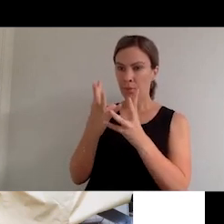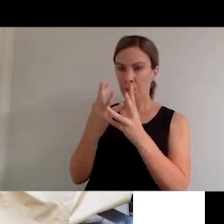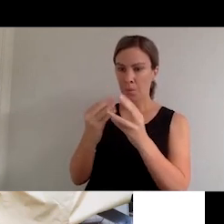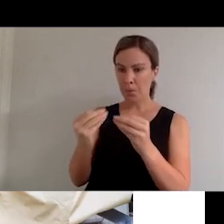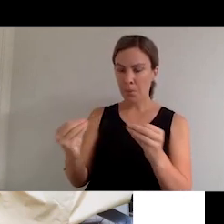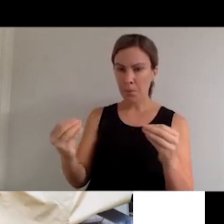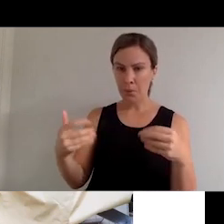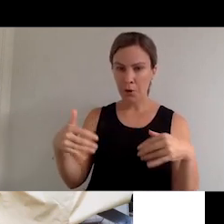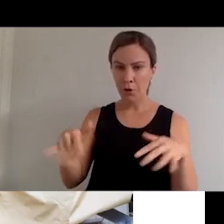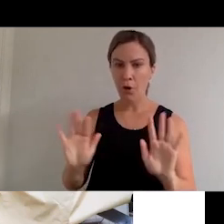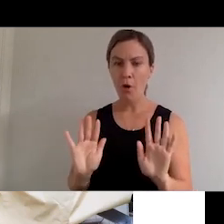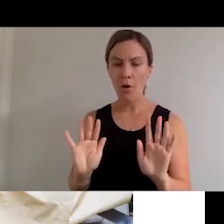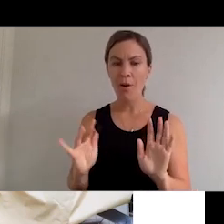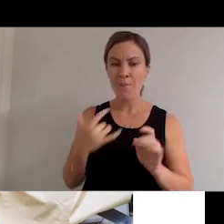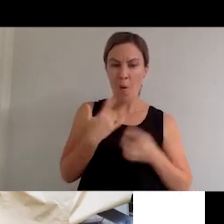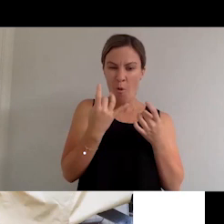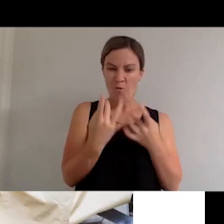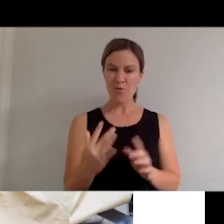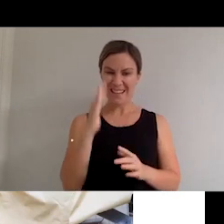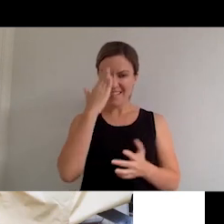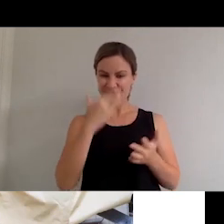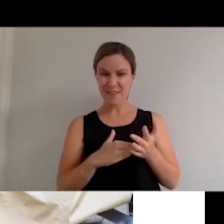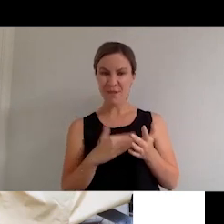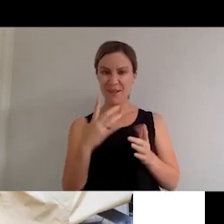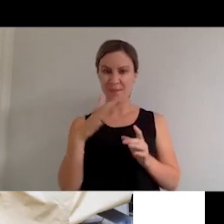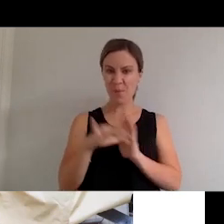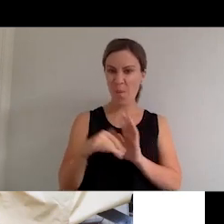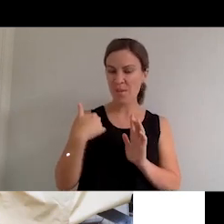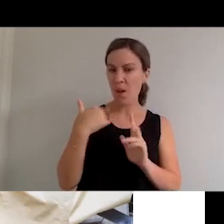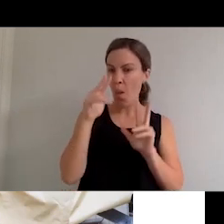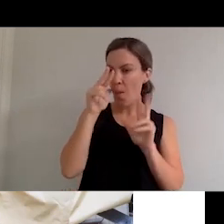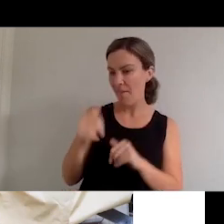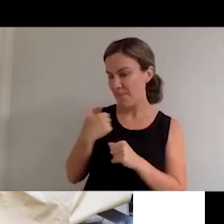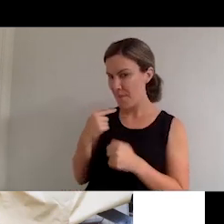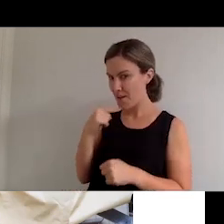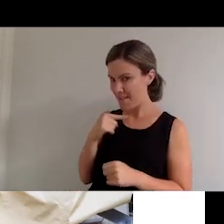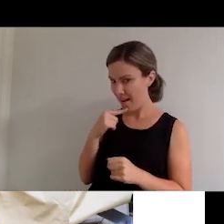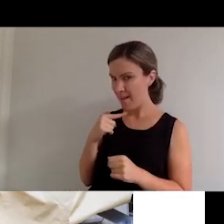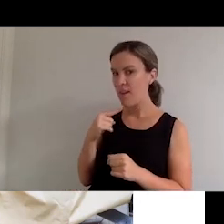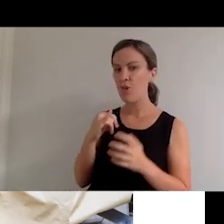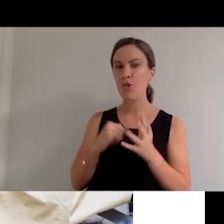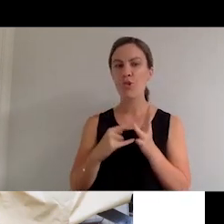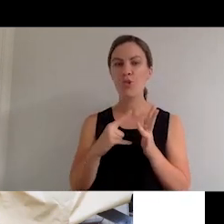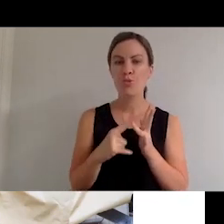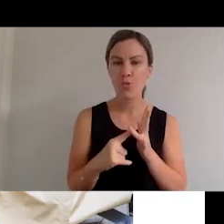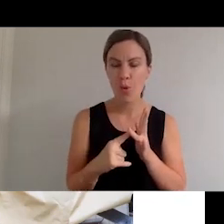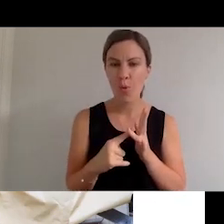care for my son. So, these three images on the front, I thought, of my - were really important here.